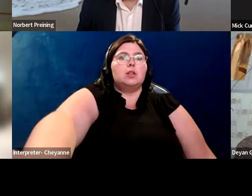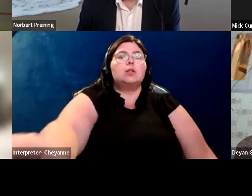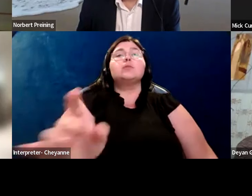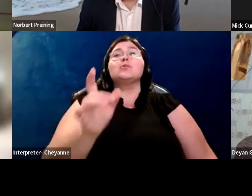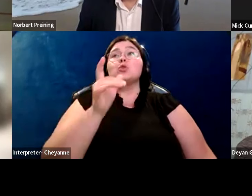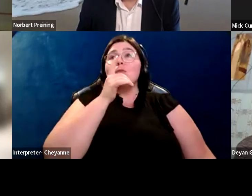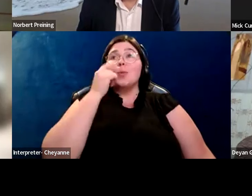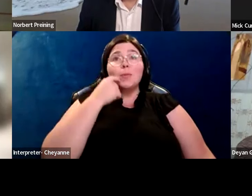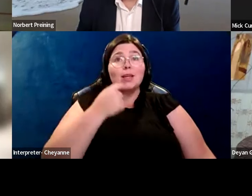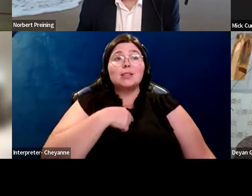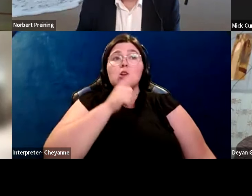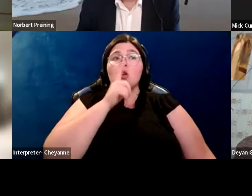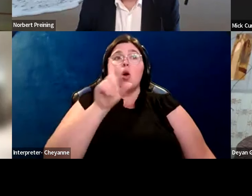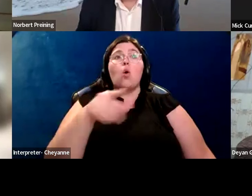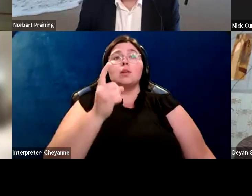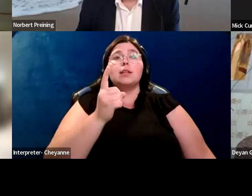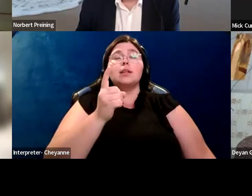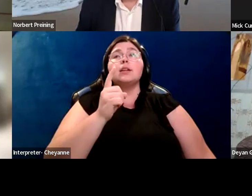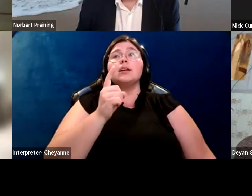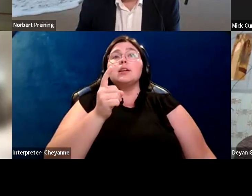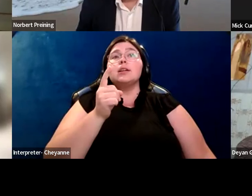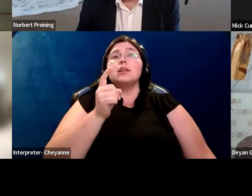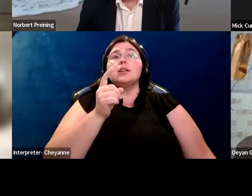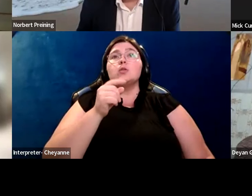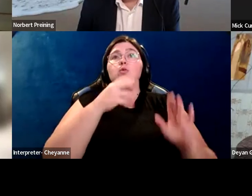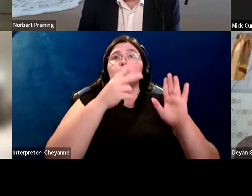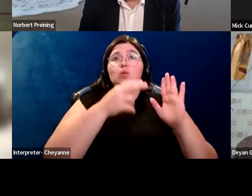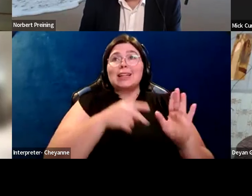about being able to read this information,